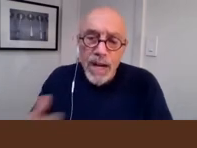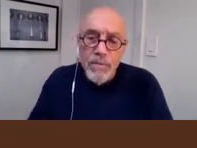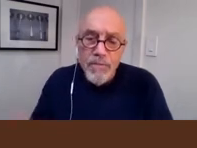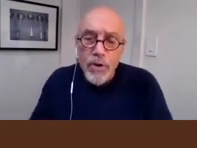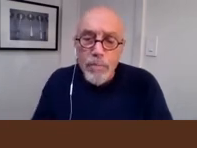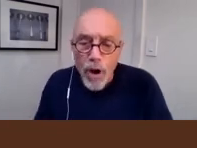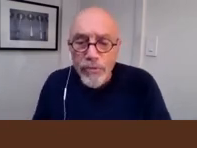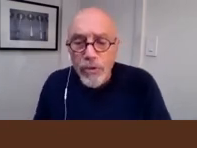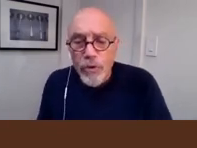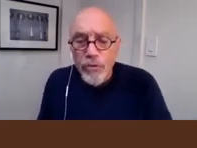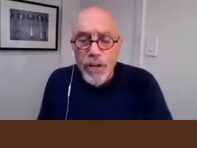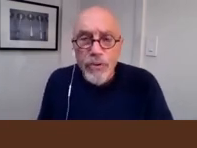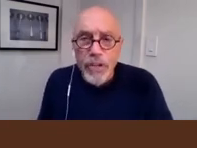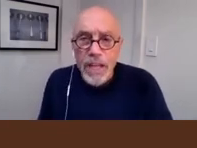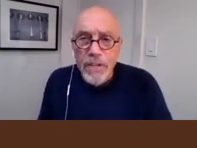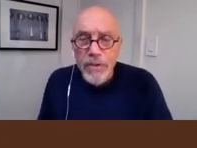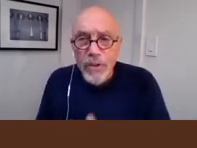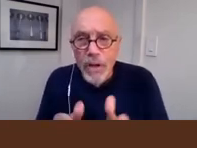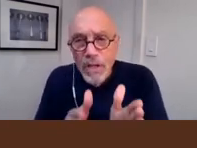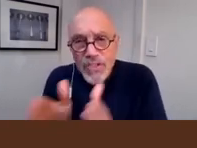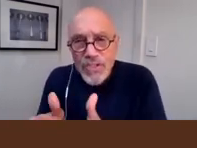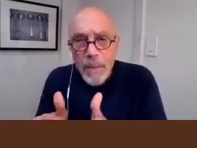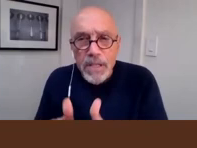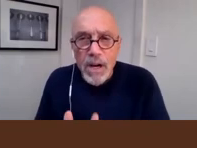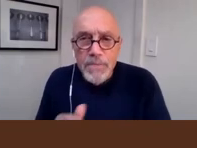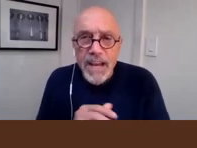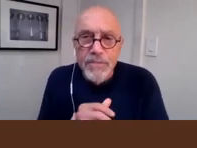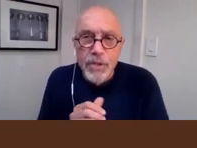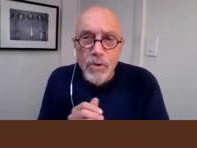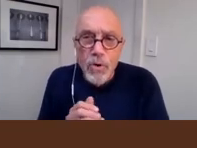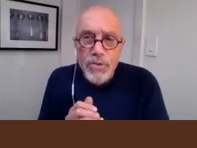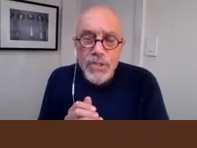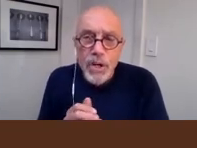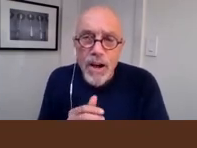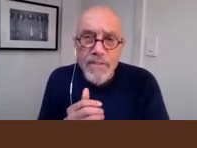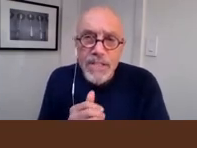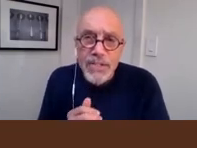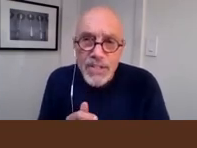when I refer to processors there is a step that comes after growers that often exists,